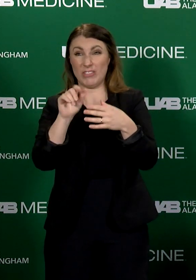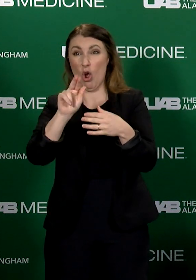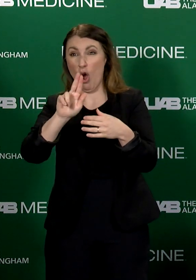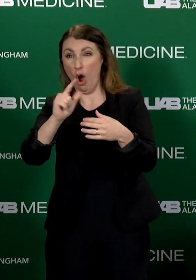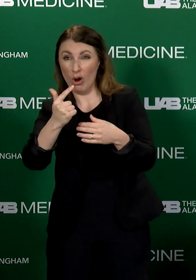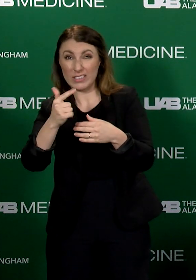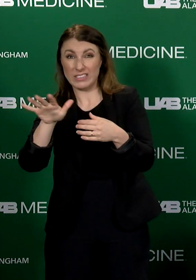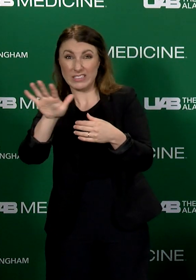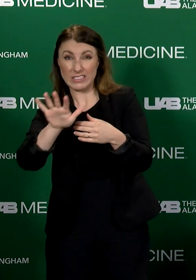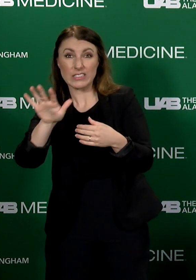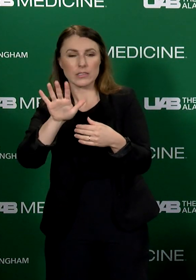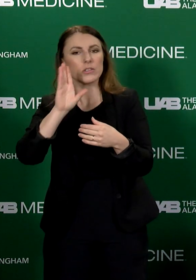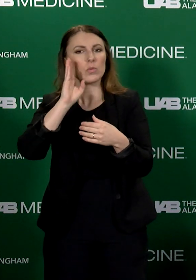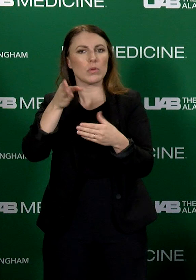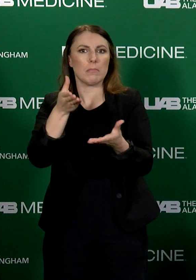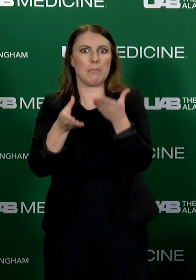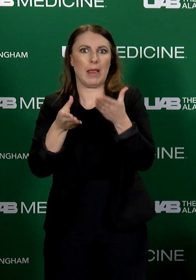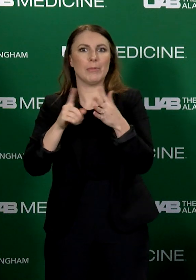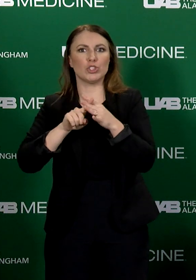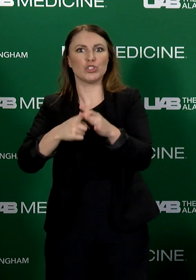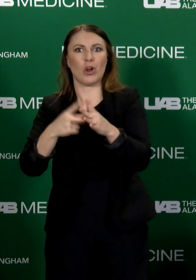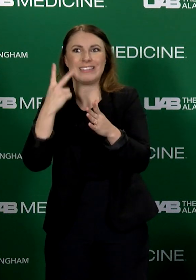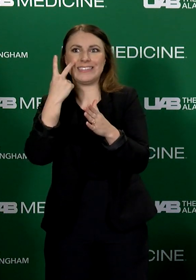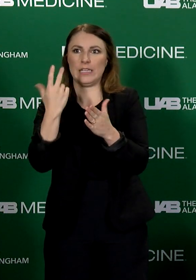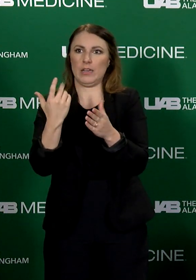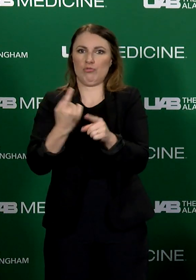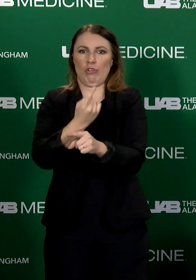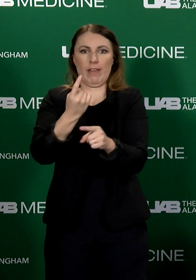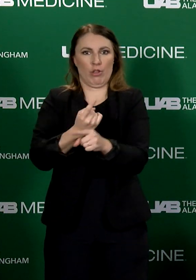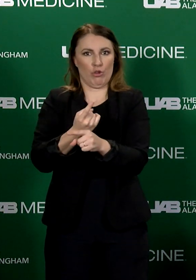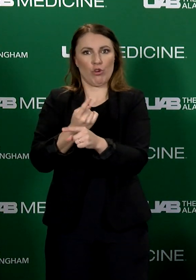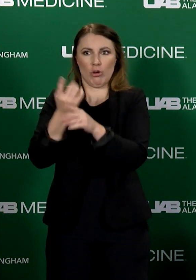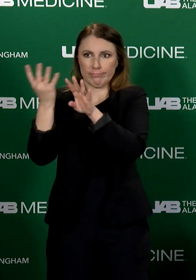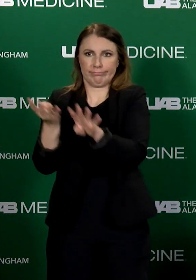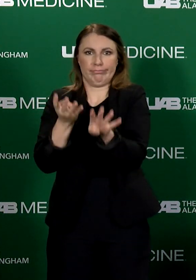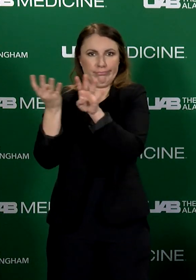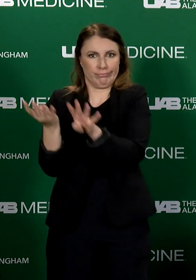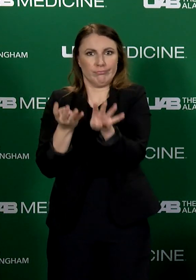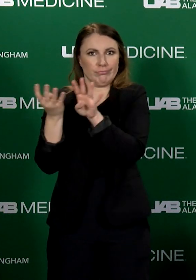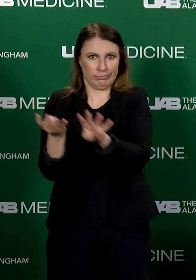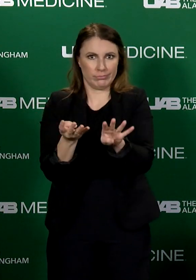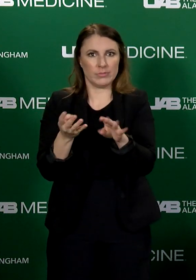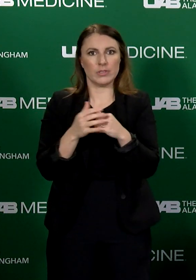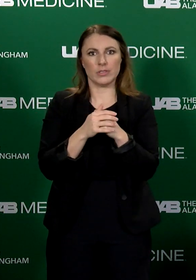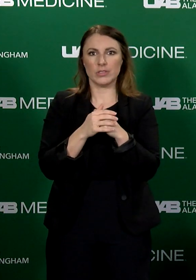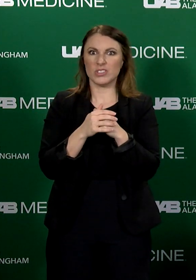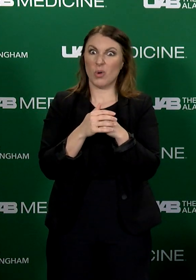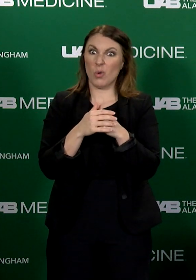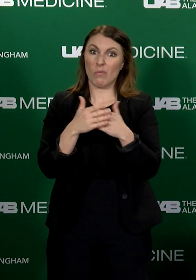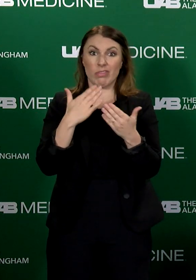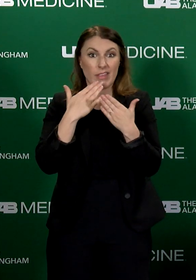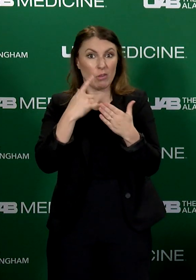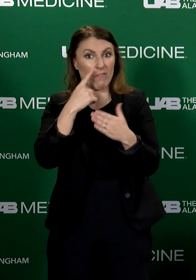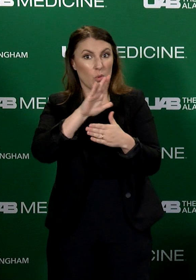continue to think through those ideas and how we can best protect our healthcare workers